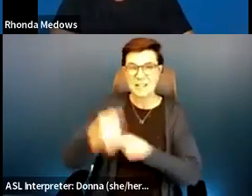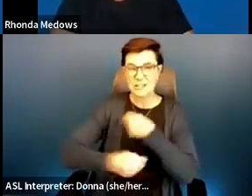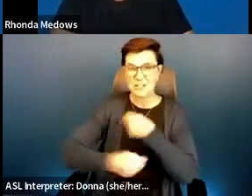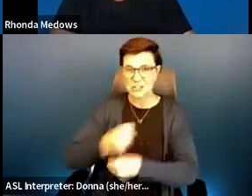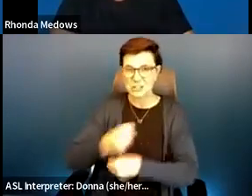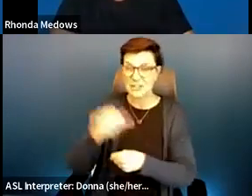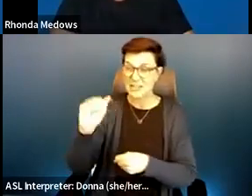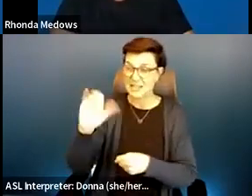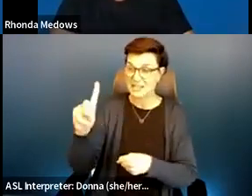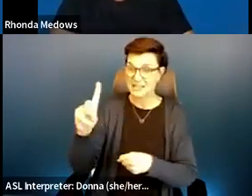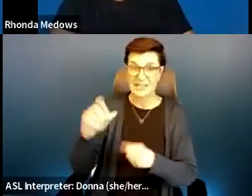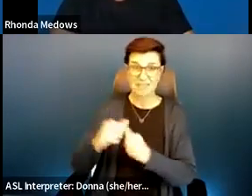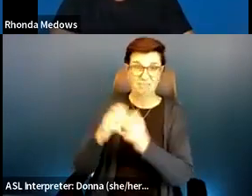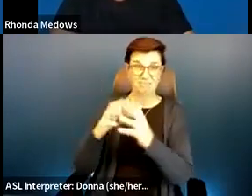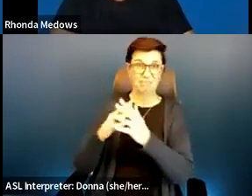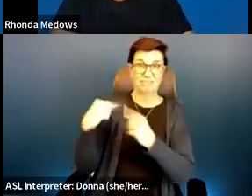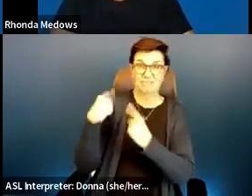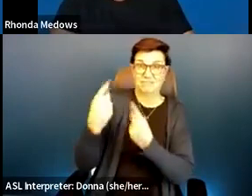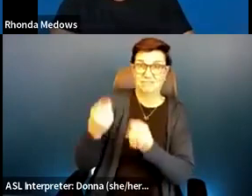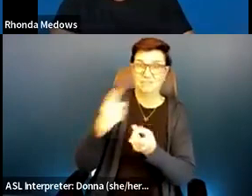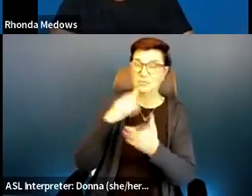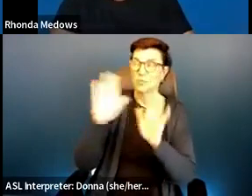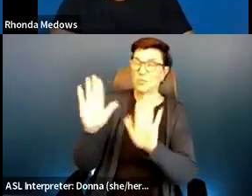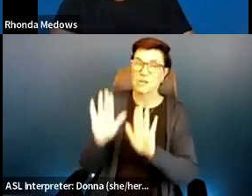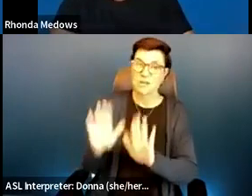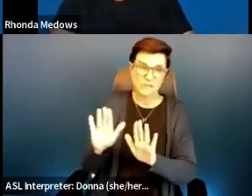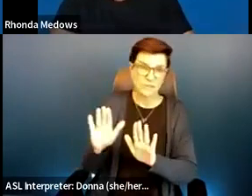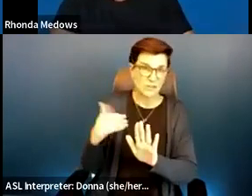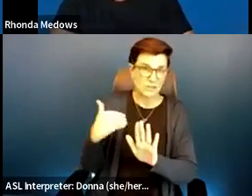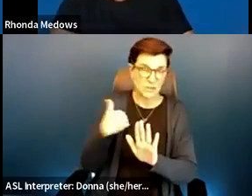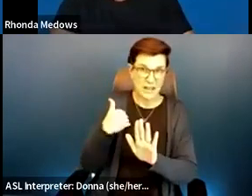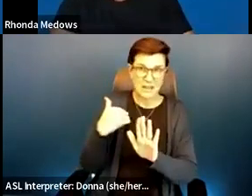it's been really great to have all these external experts